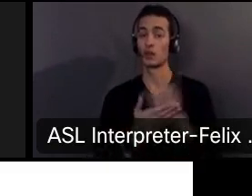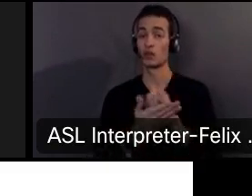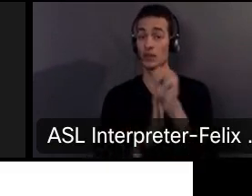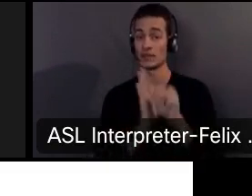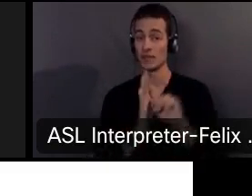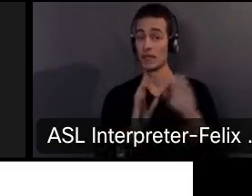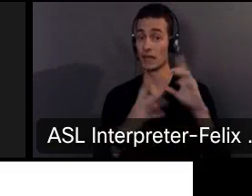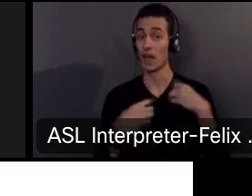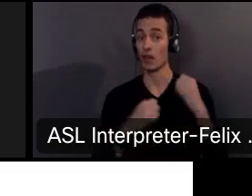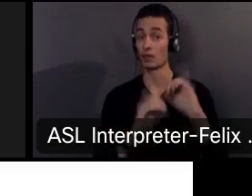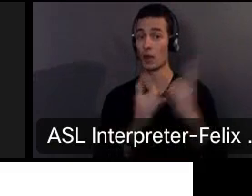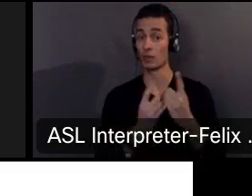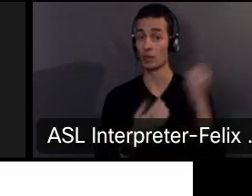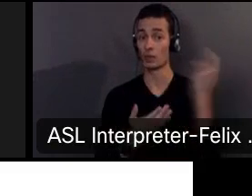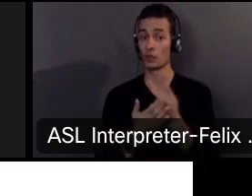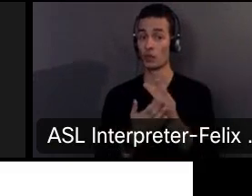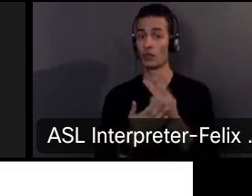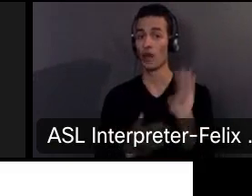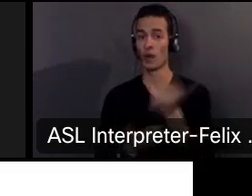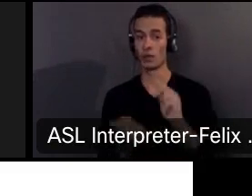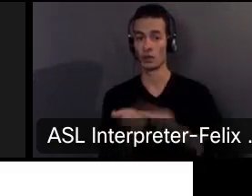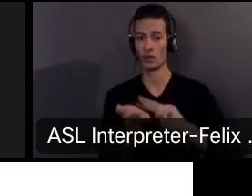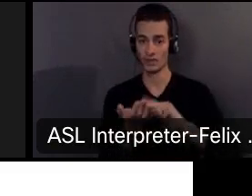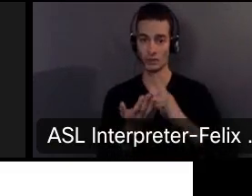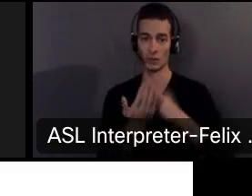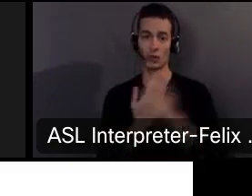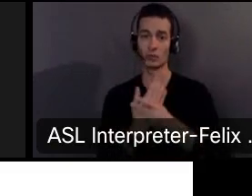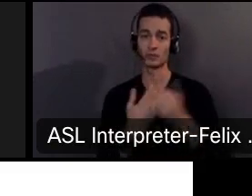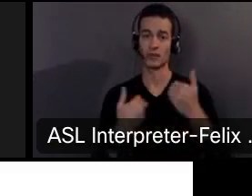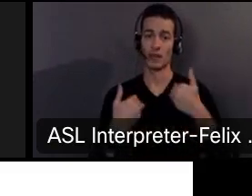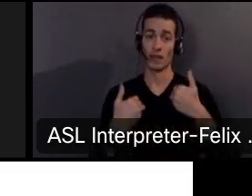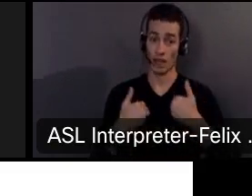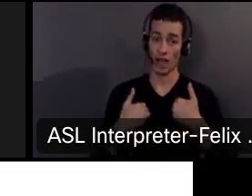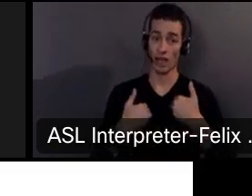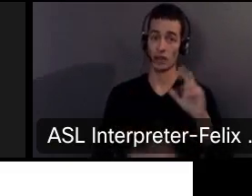Cna graduates this program is open to the community. is open to the community